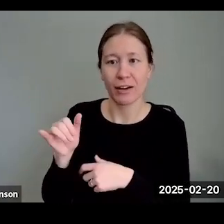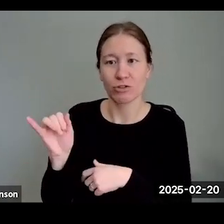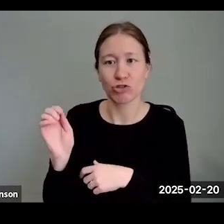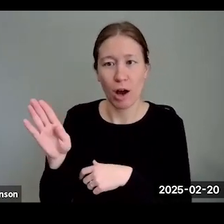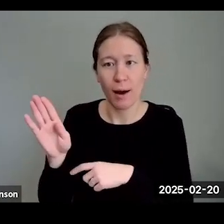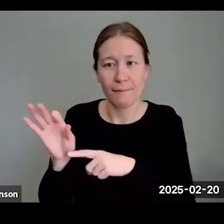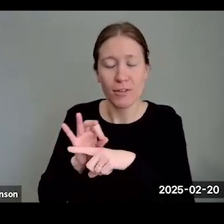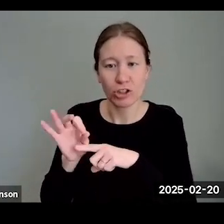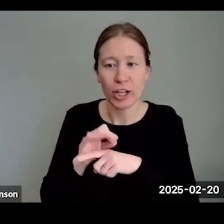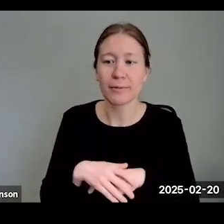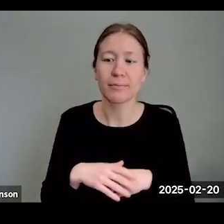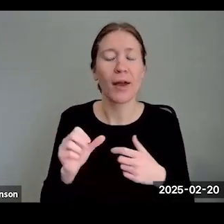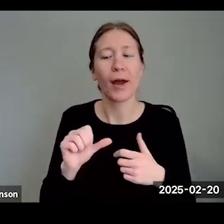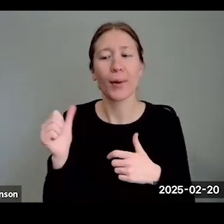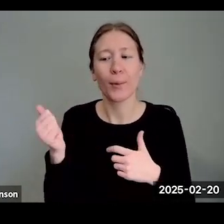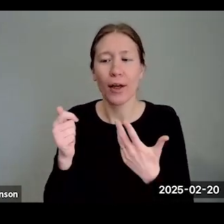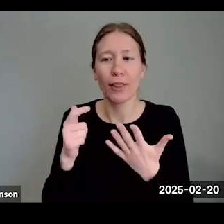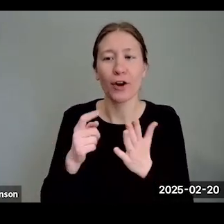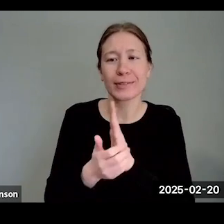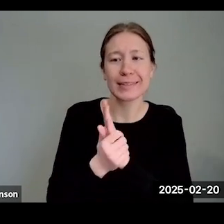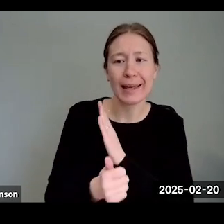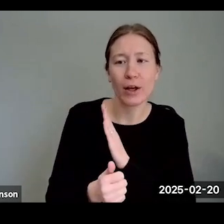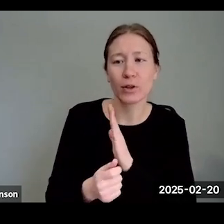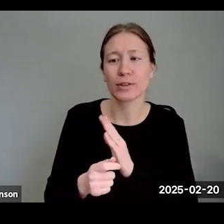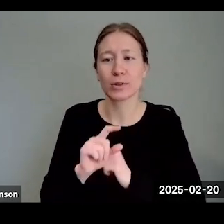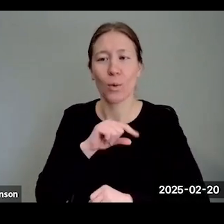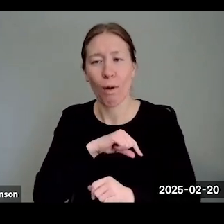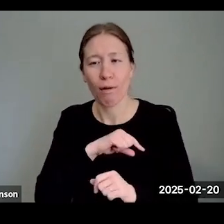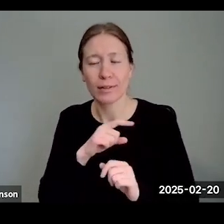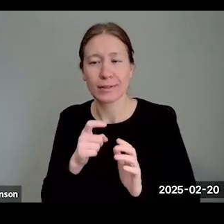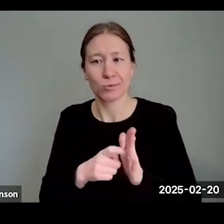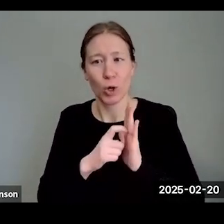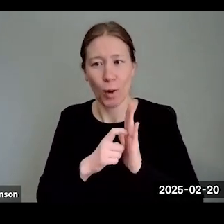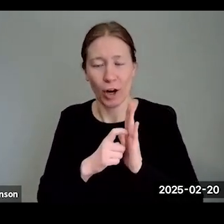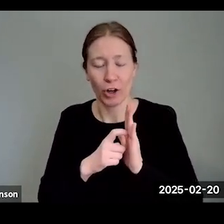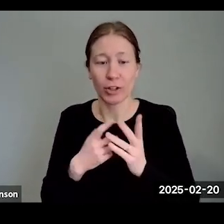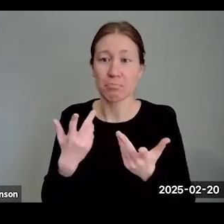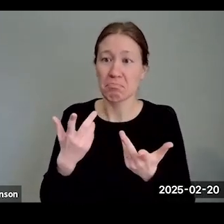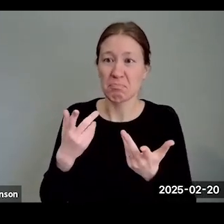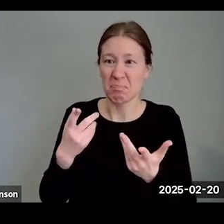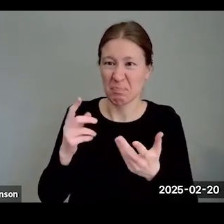to perform the essential functions. So, is this function highly specialized?